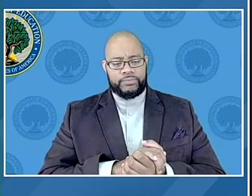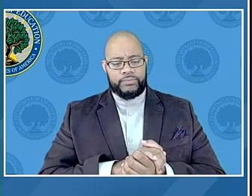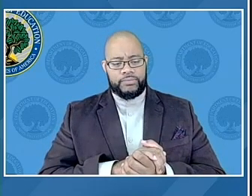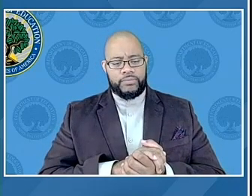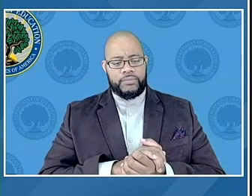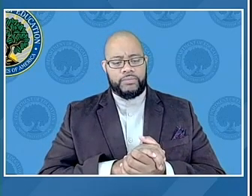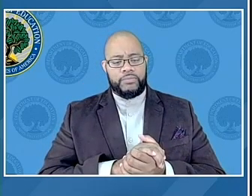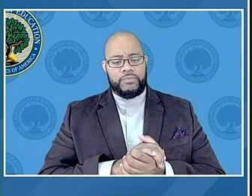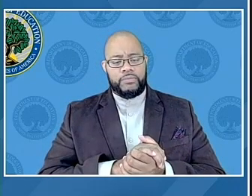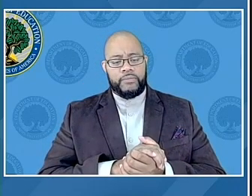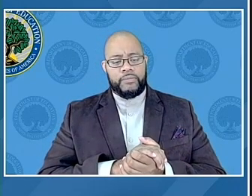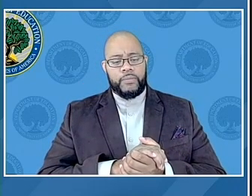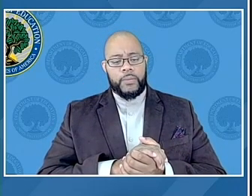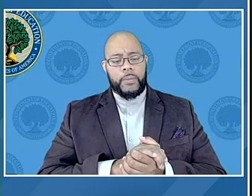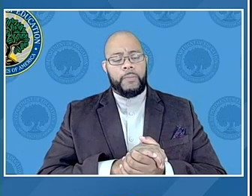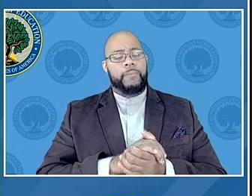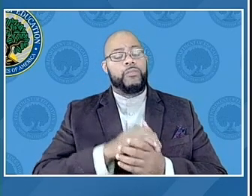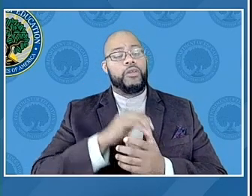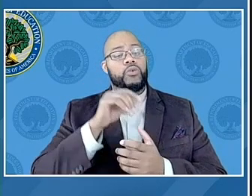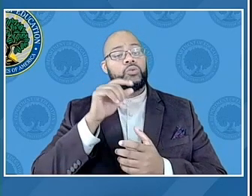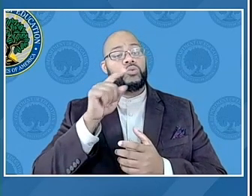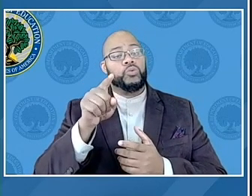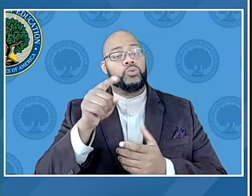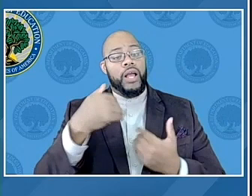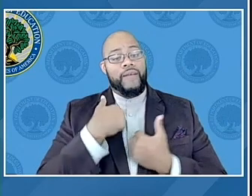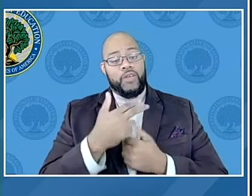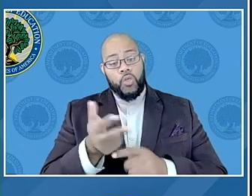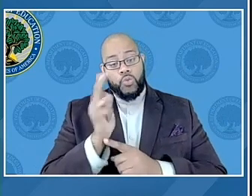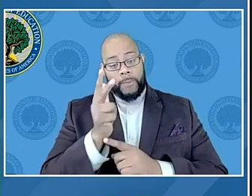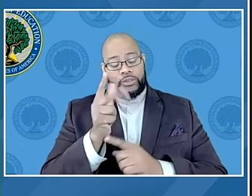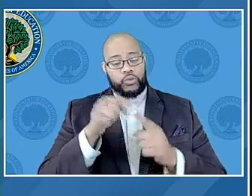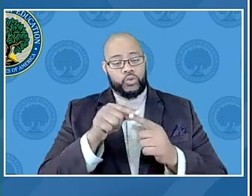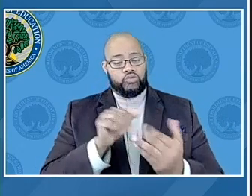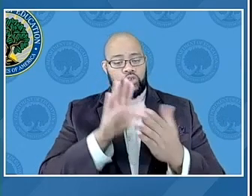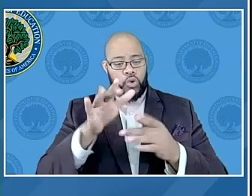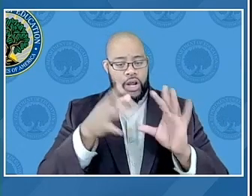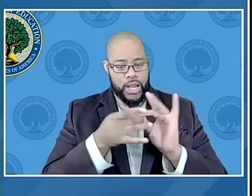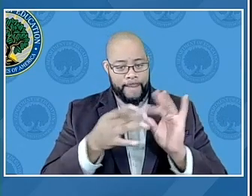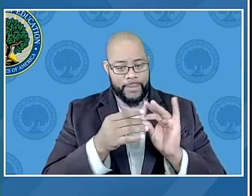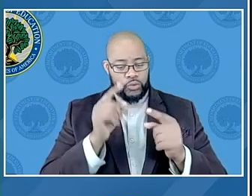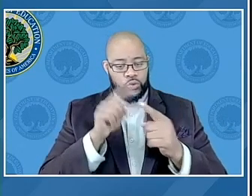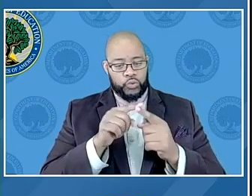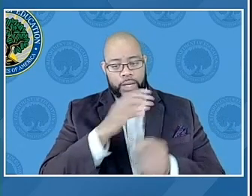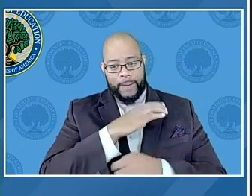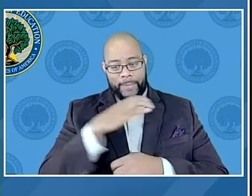You will have three minutes to address your comments to the committee, and you will be